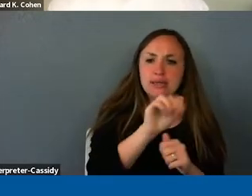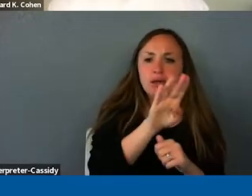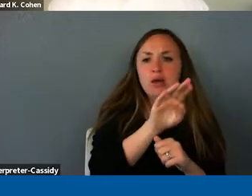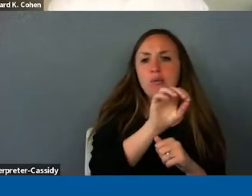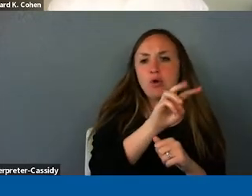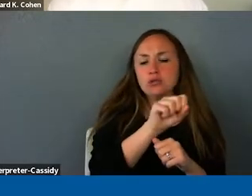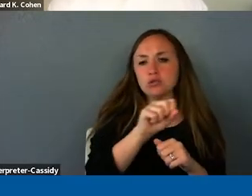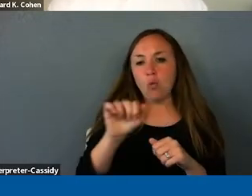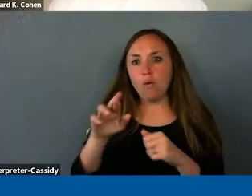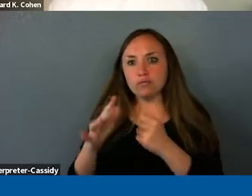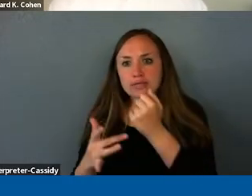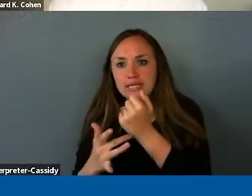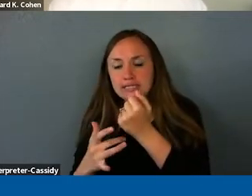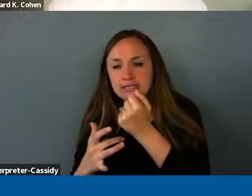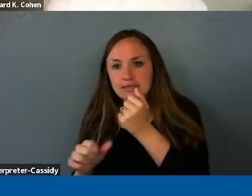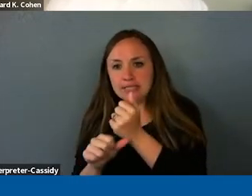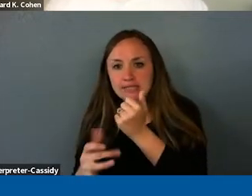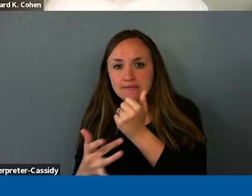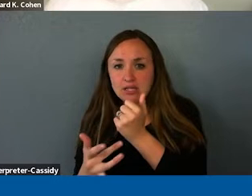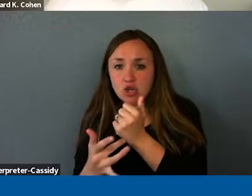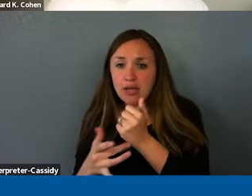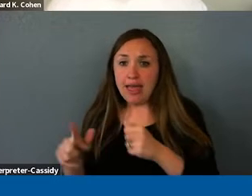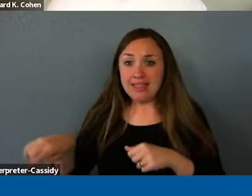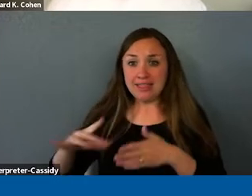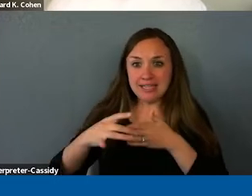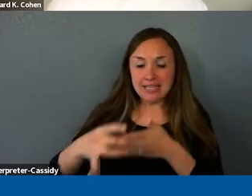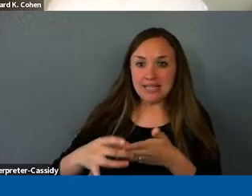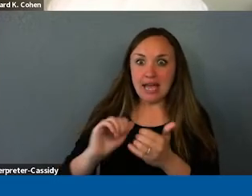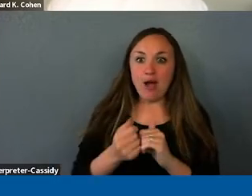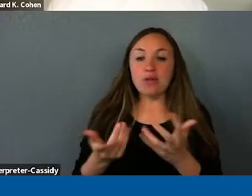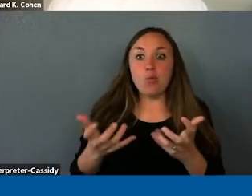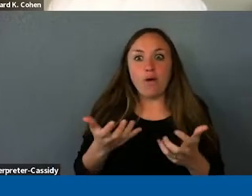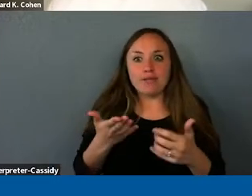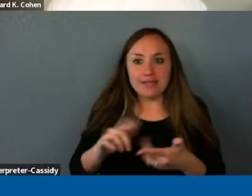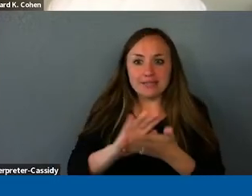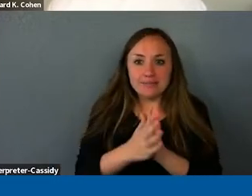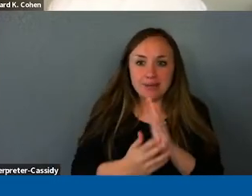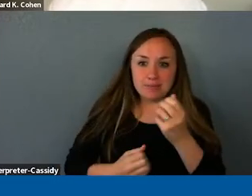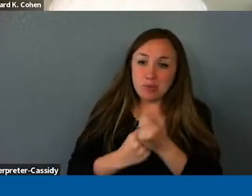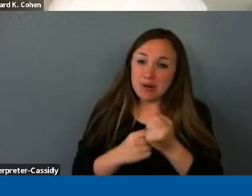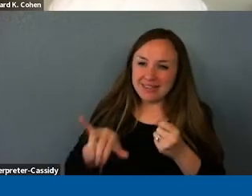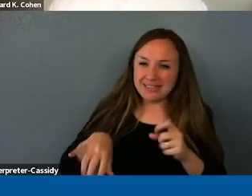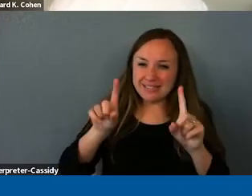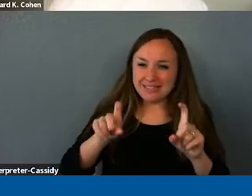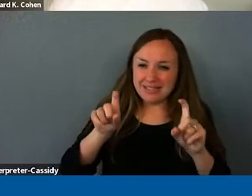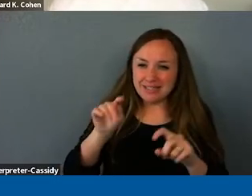And these guides provide the state at which they would like things to be supported. It's a testing tool basically for browsers and AT vendors